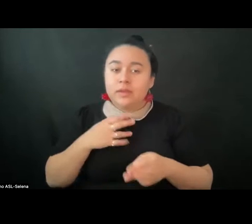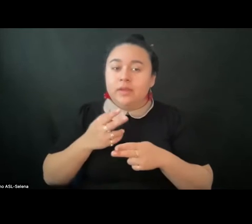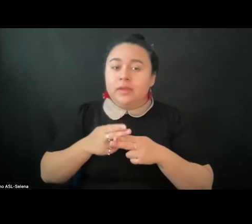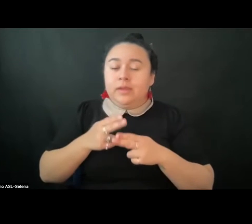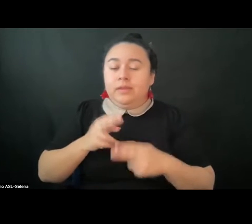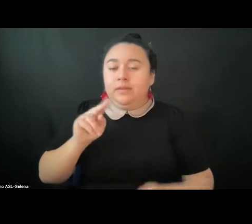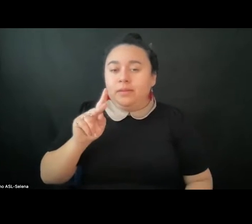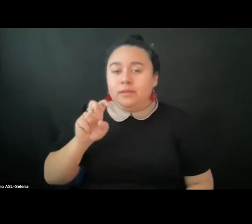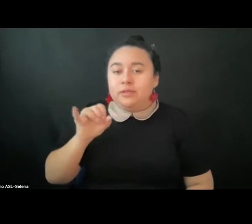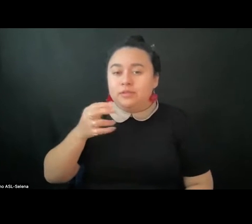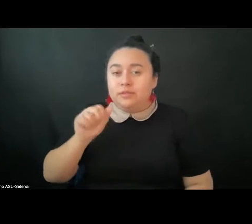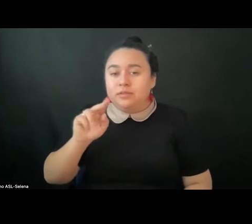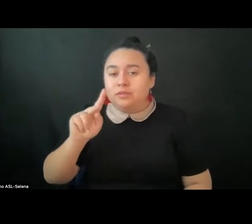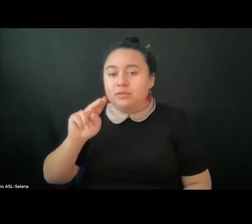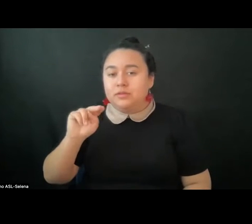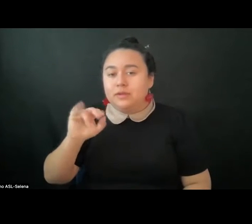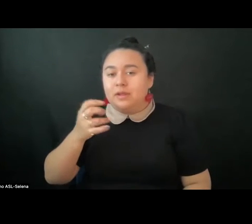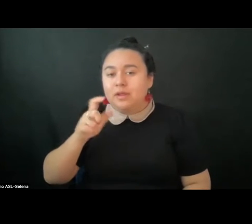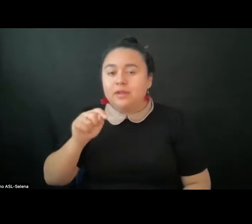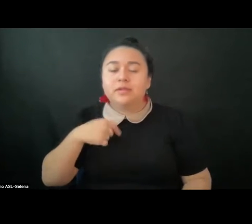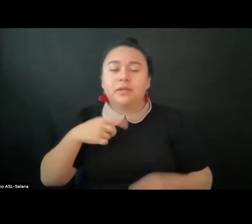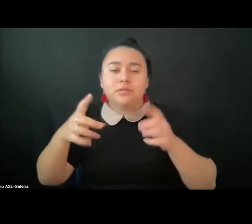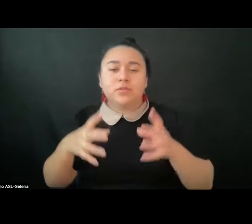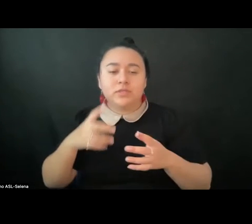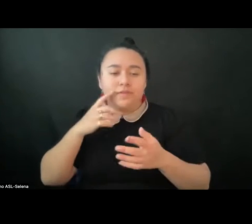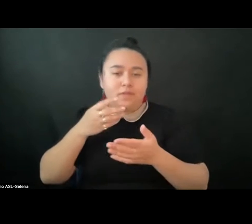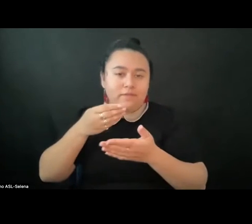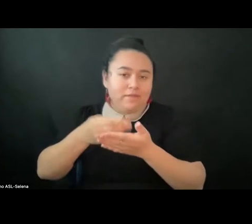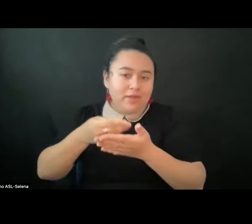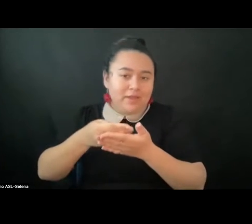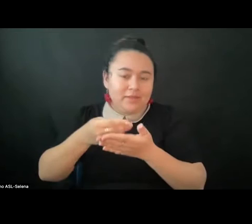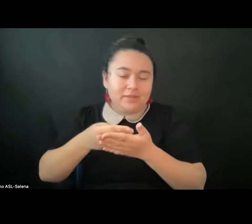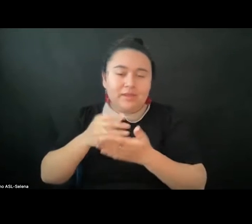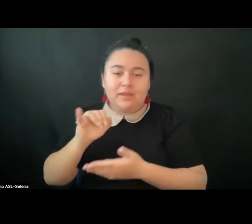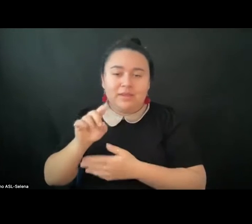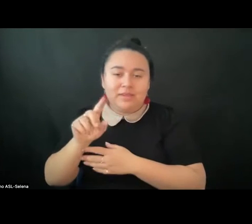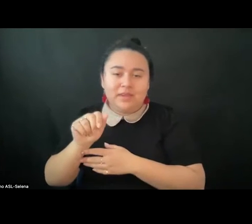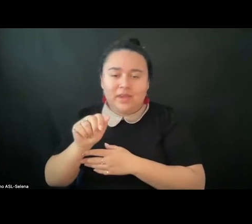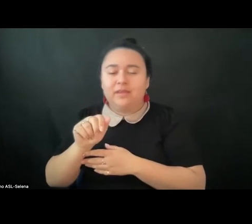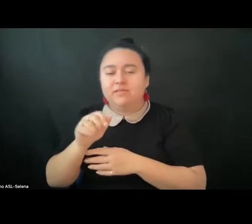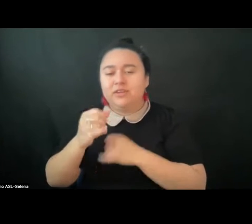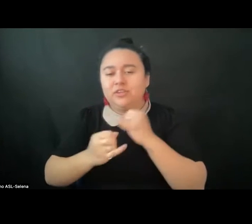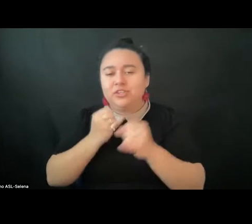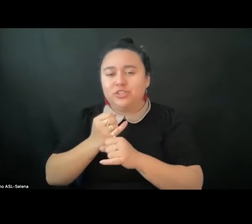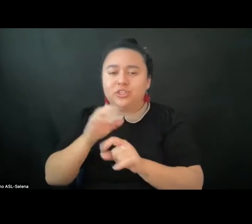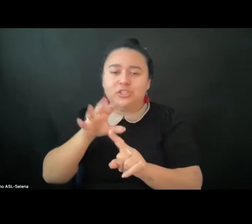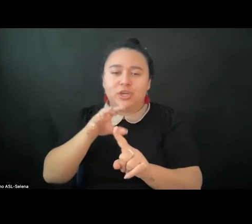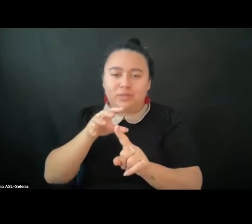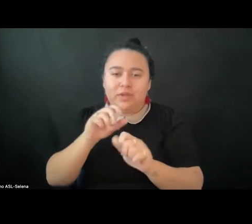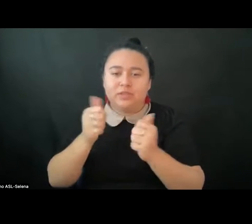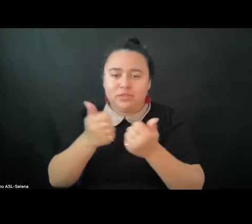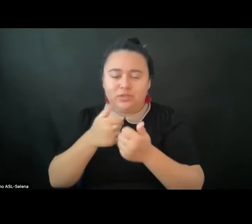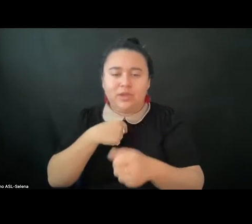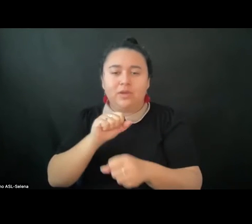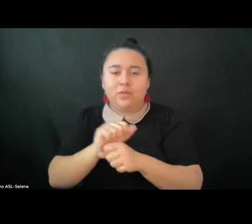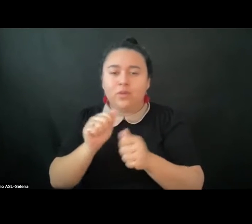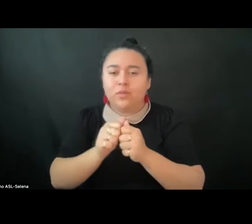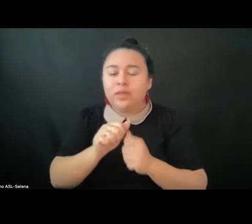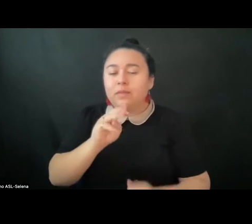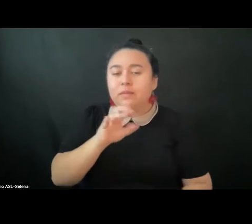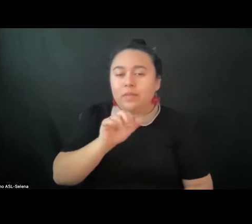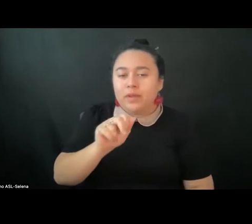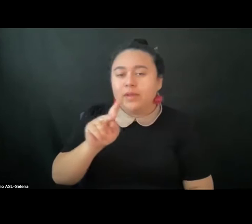And I'm the director of funds at the International Documentary Association which means I work with